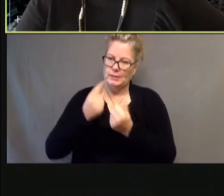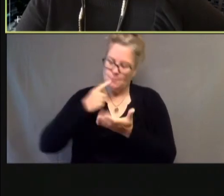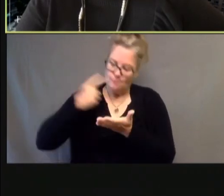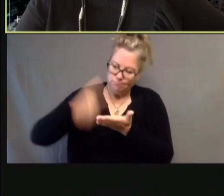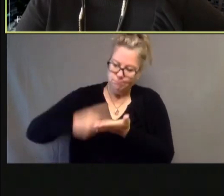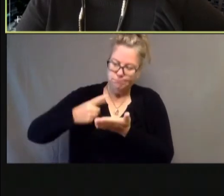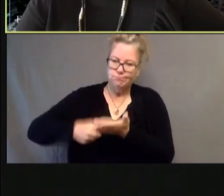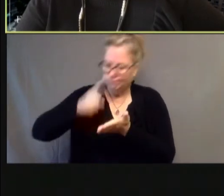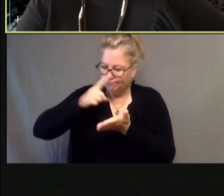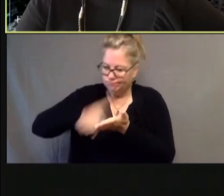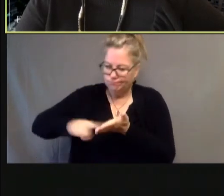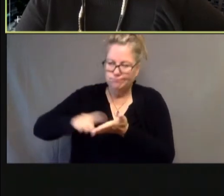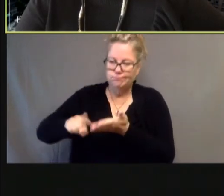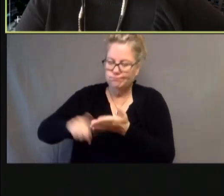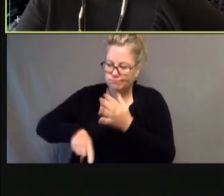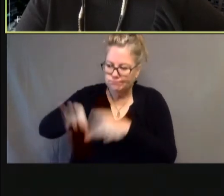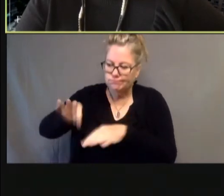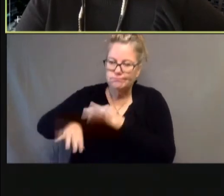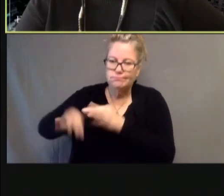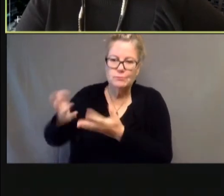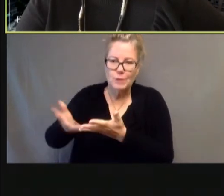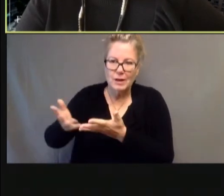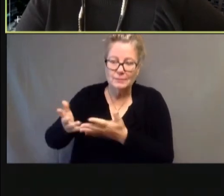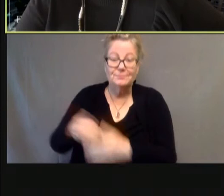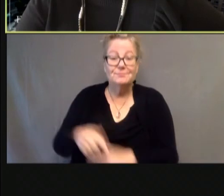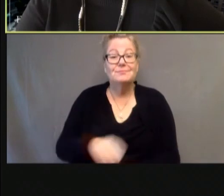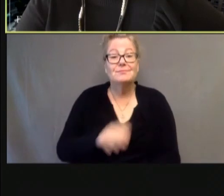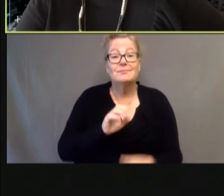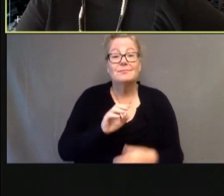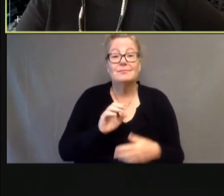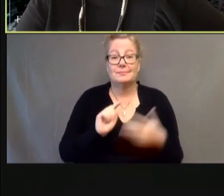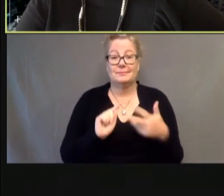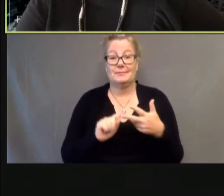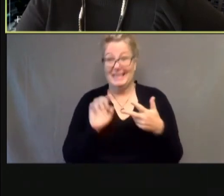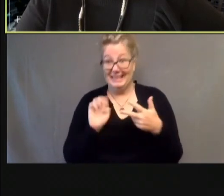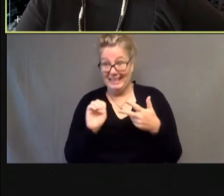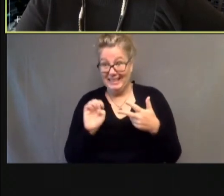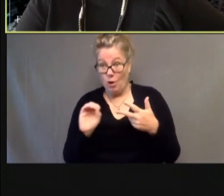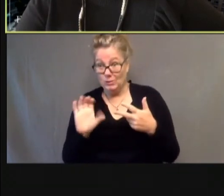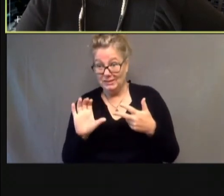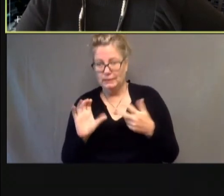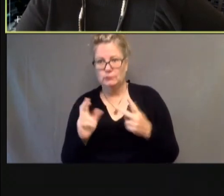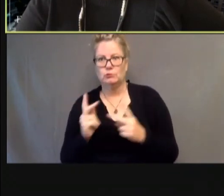Department of Education, their complaint reviews and decisions can take much longer. Same thing